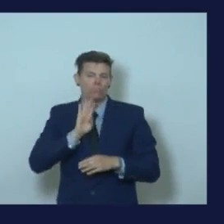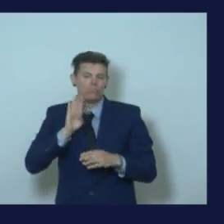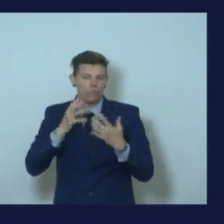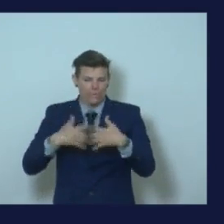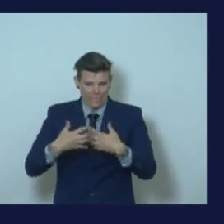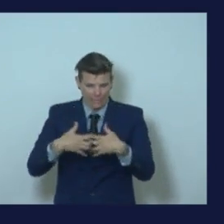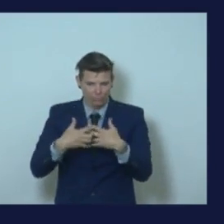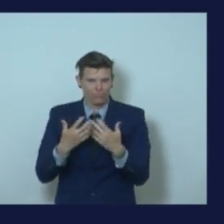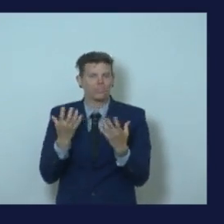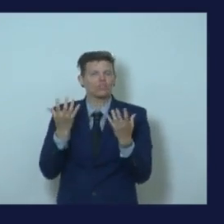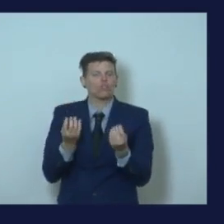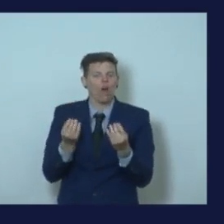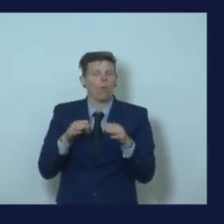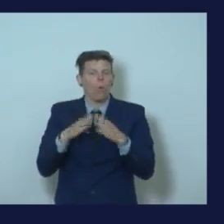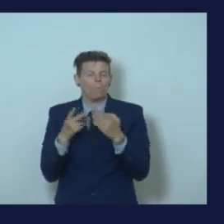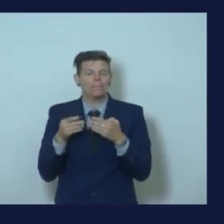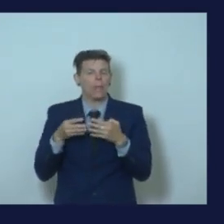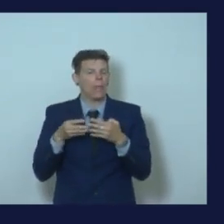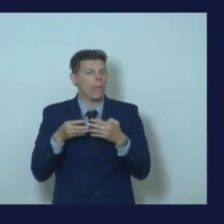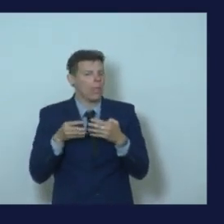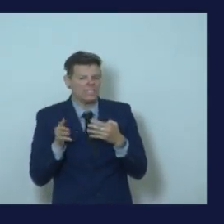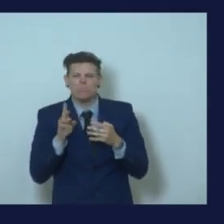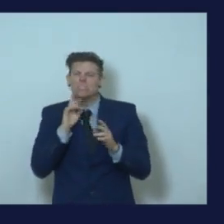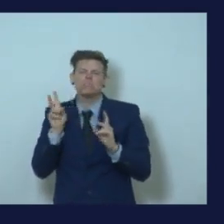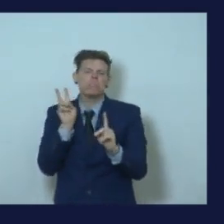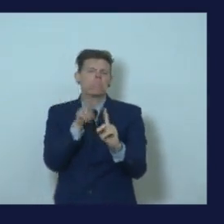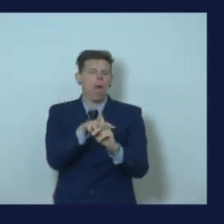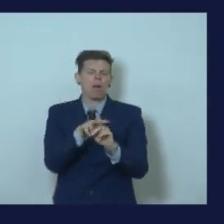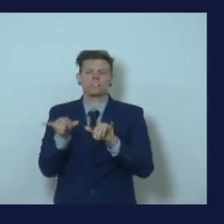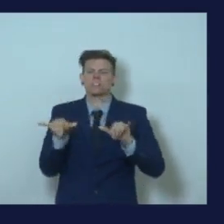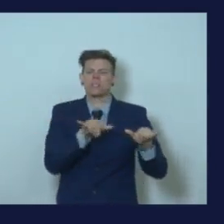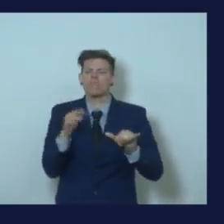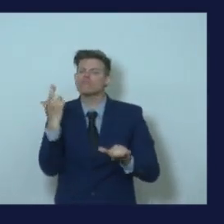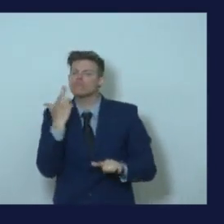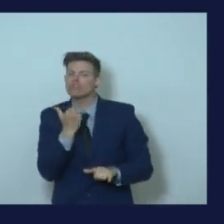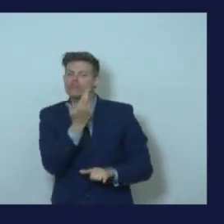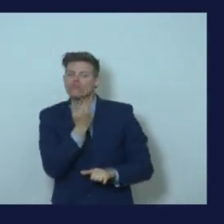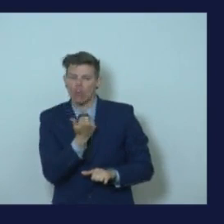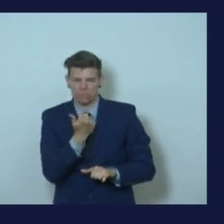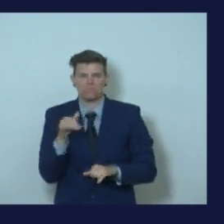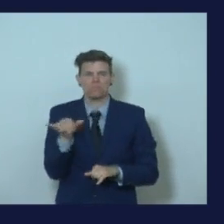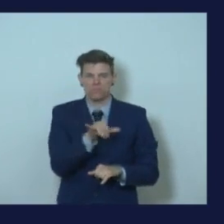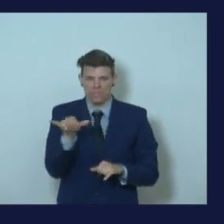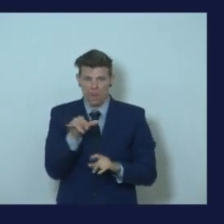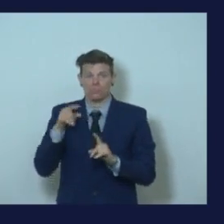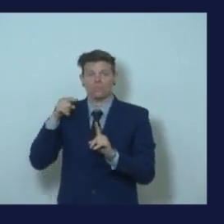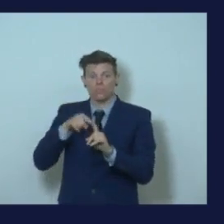REFERRING TO IS A SOFT OPENING FOR BREWERIES. IT’S THE SAME KIND OF STRATEGY FOR RESTAURANTS.